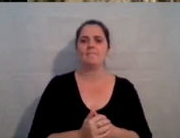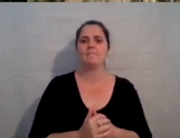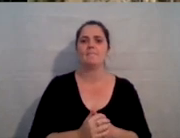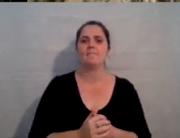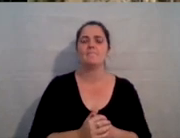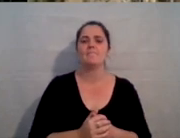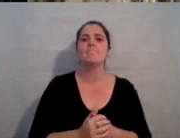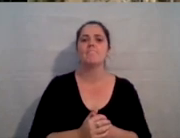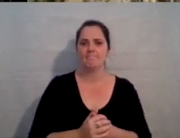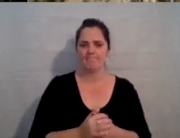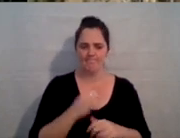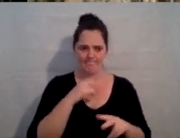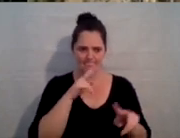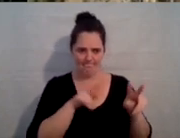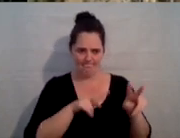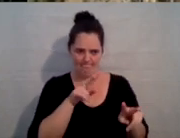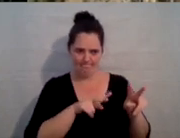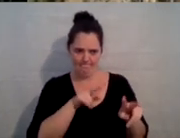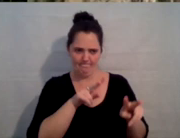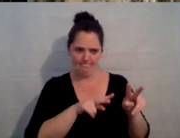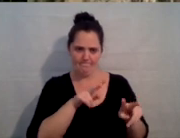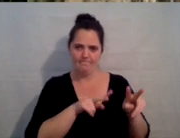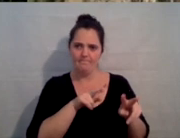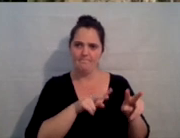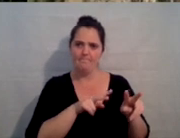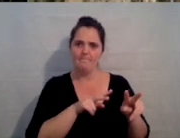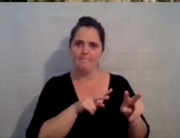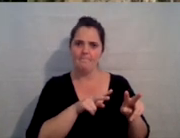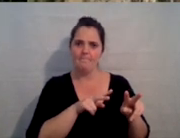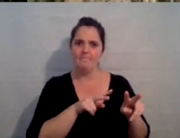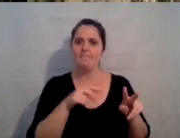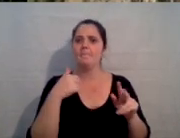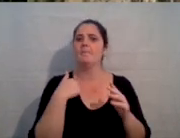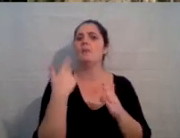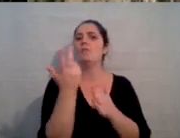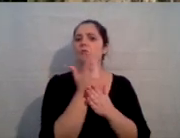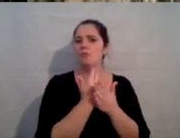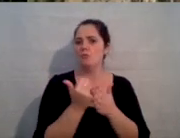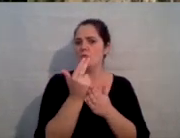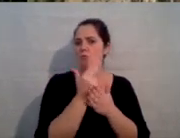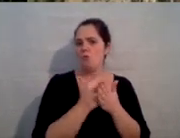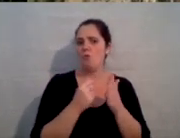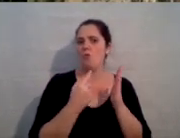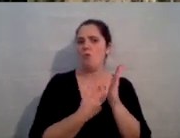and I'm going to start with, I'm going to draw Rachel over there so you can clearly see what I'm doing and I can clearly see her and I want to stand in